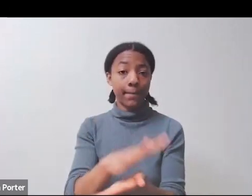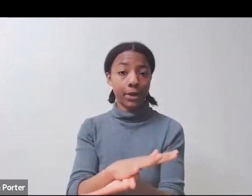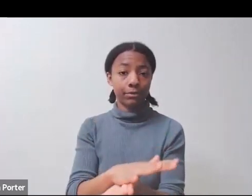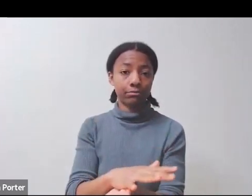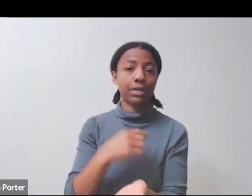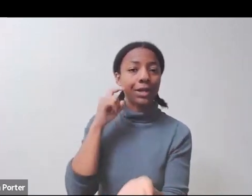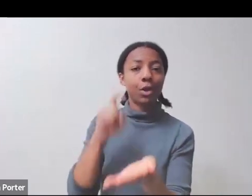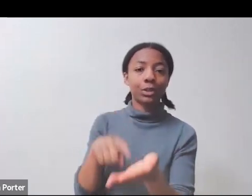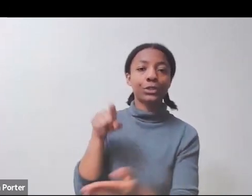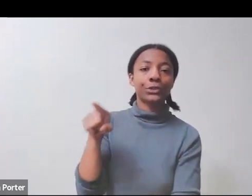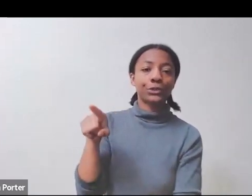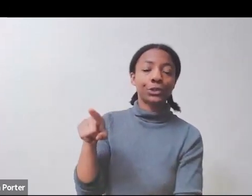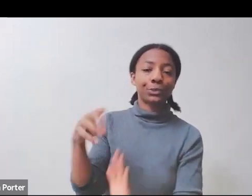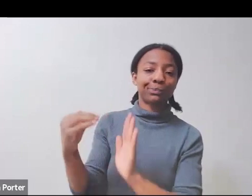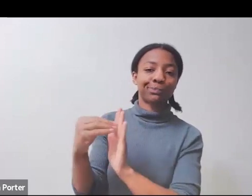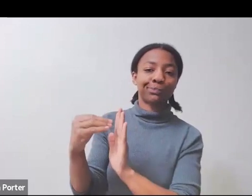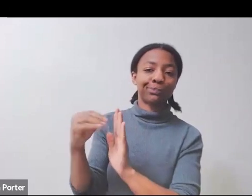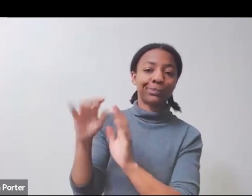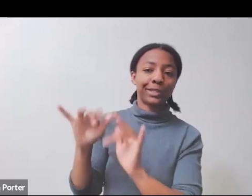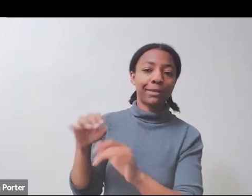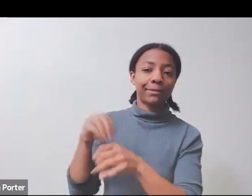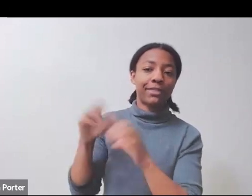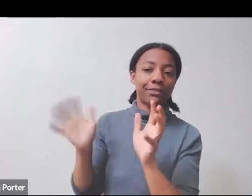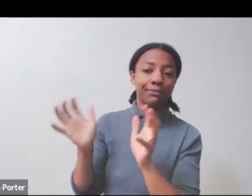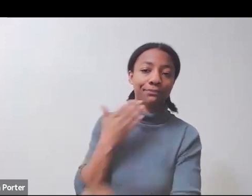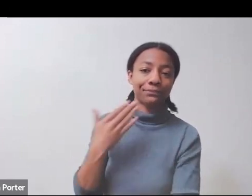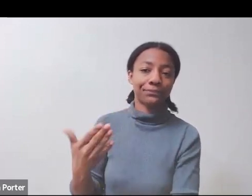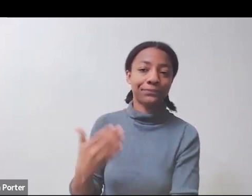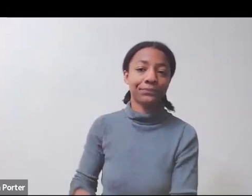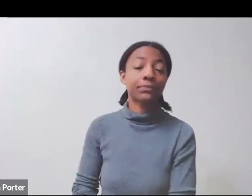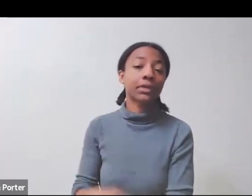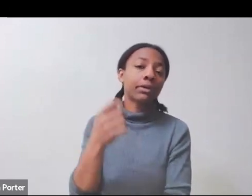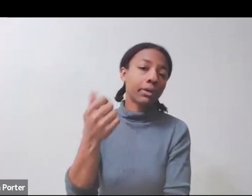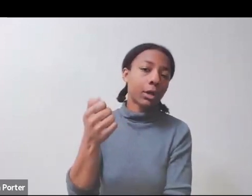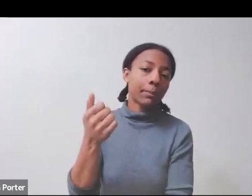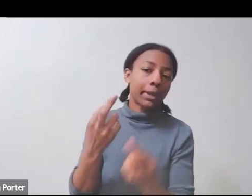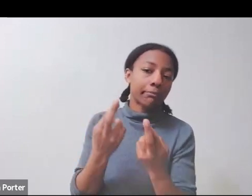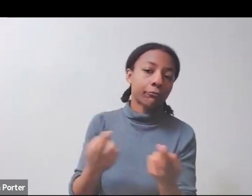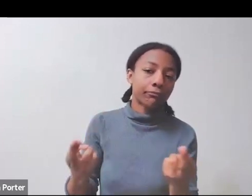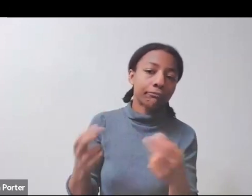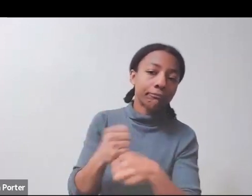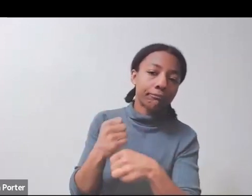in the chat for me. There's a little bit of that there, but we haven't done it